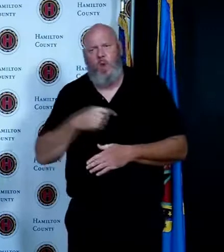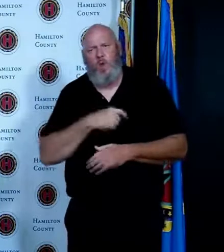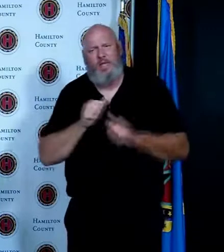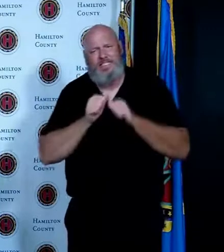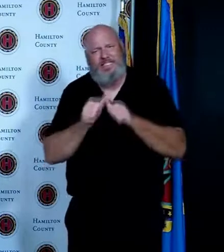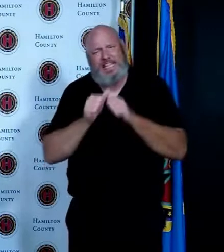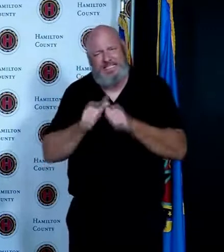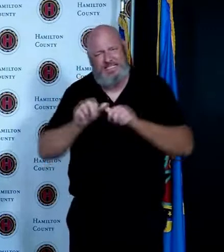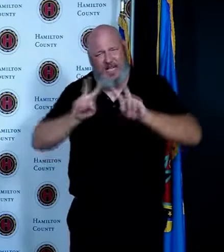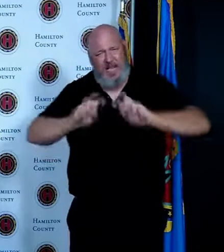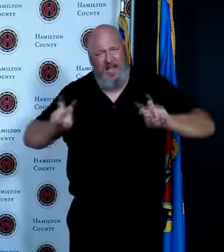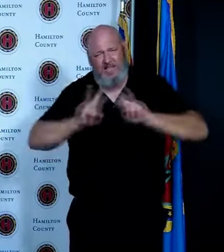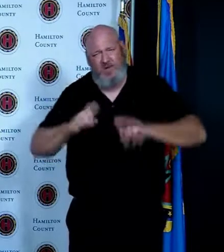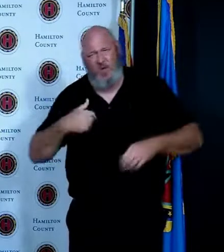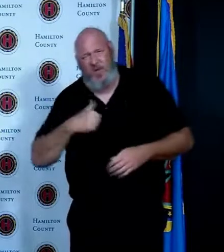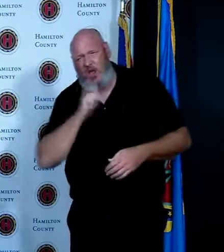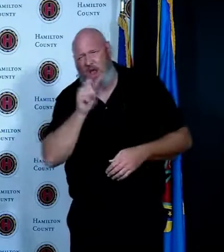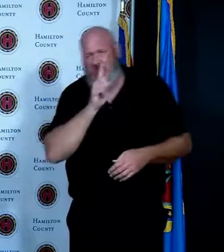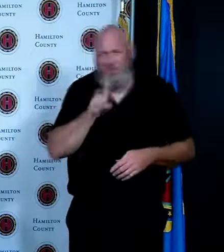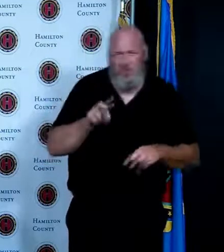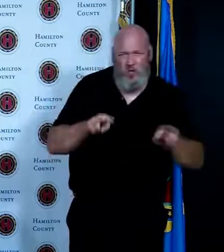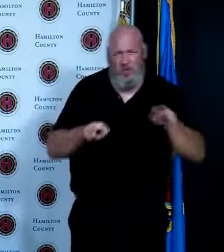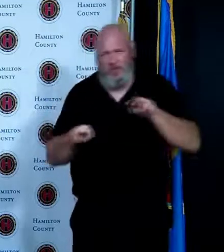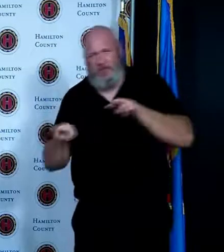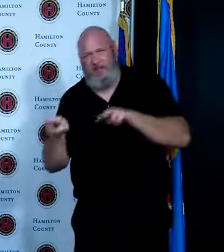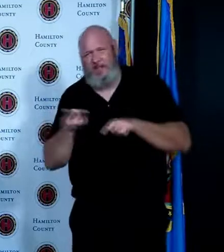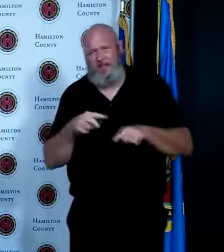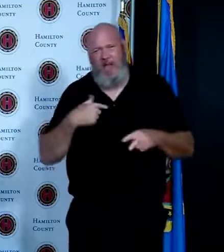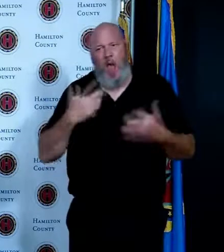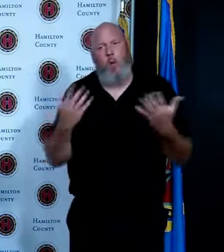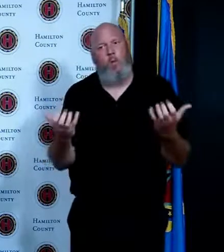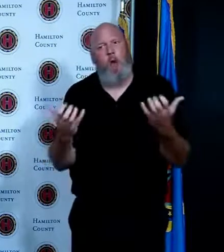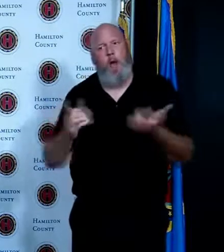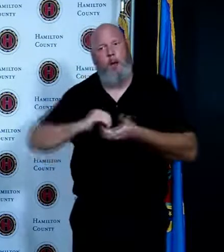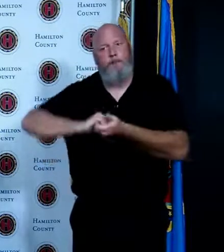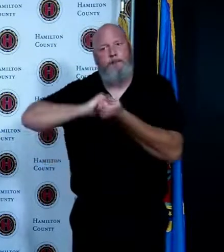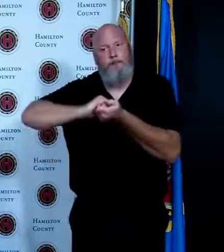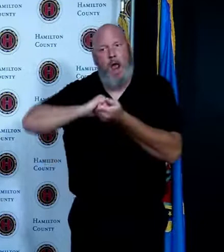want to partner with with the 45 communities that we serve in addition